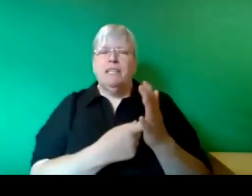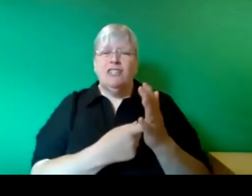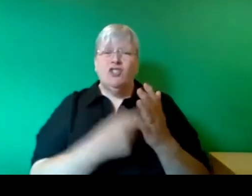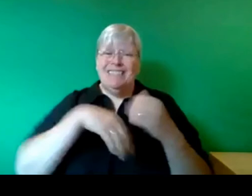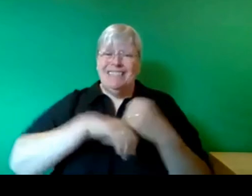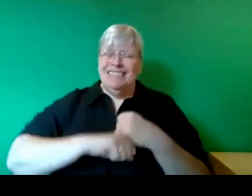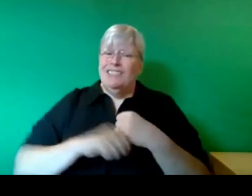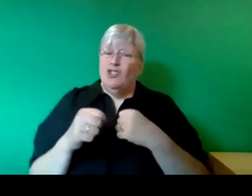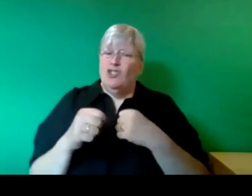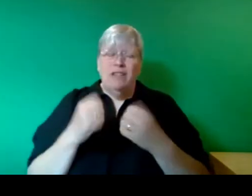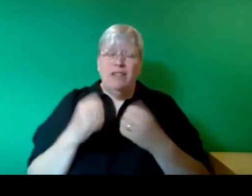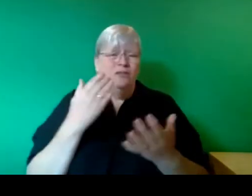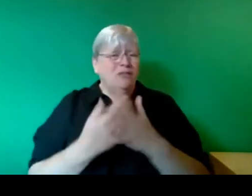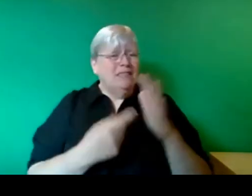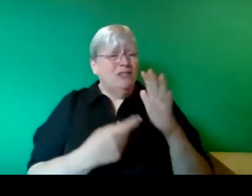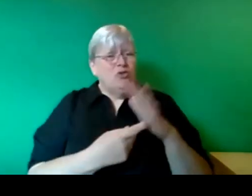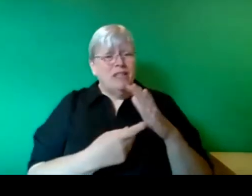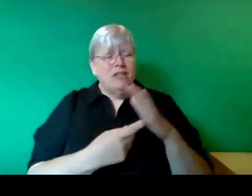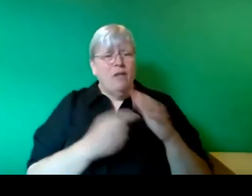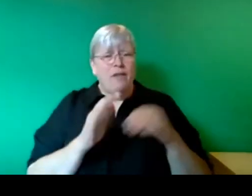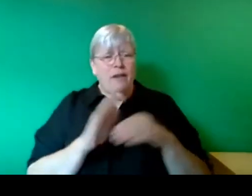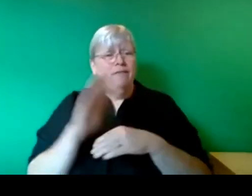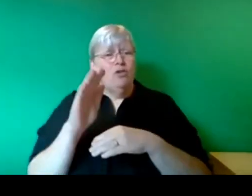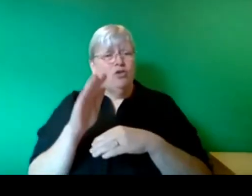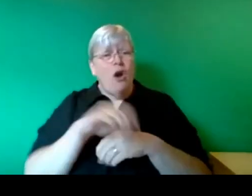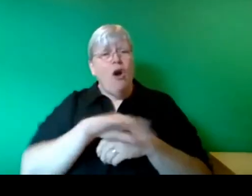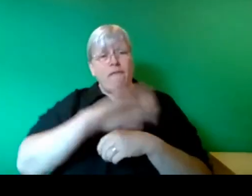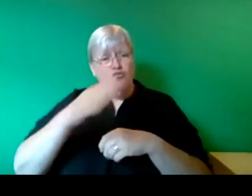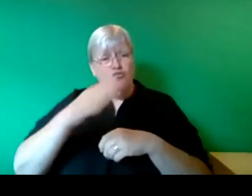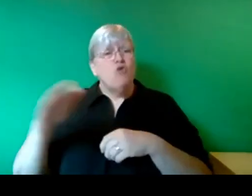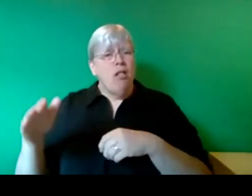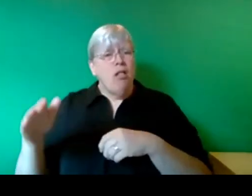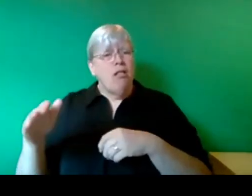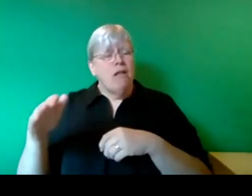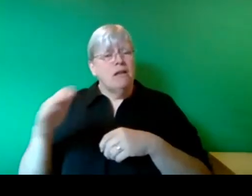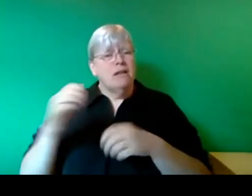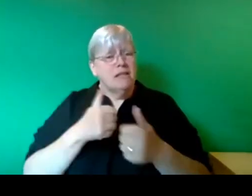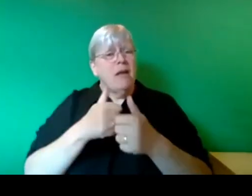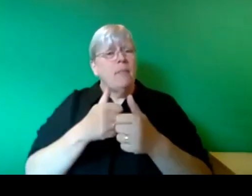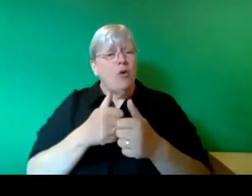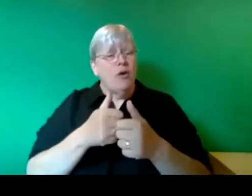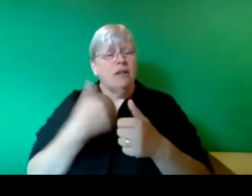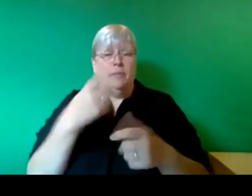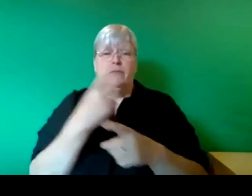for the future of rural support. It has been and they've been discussed by politicians right now